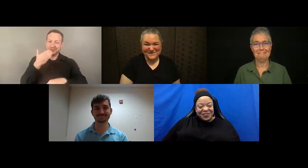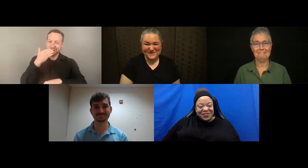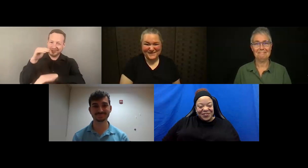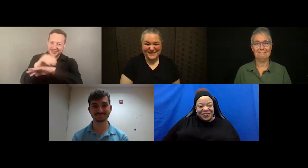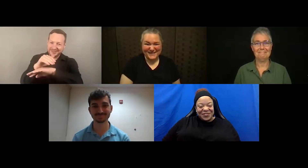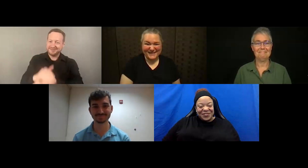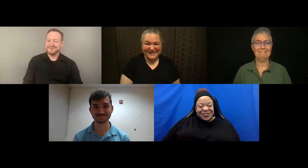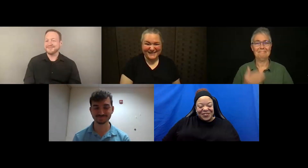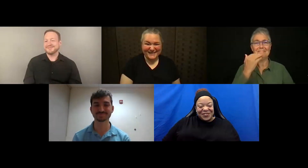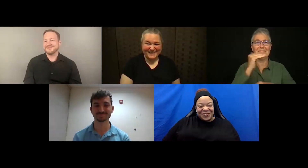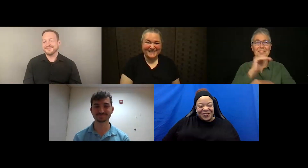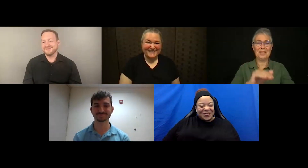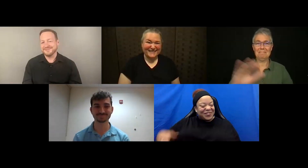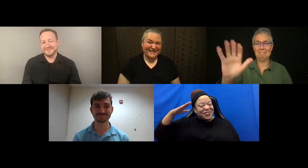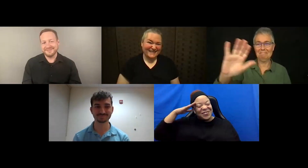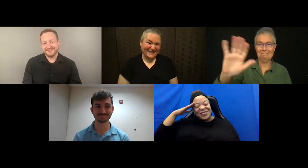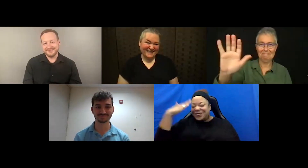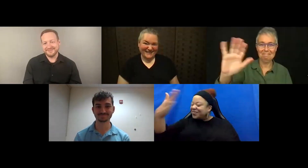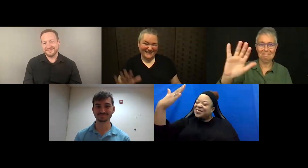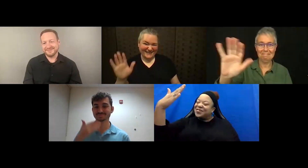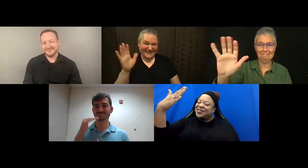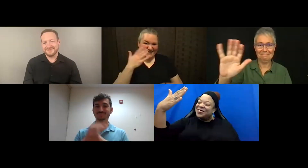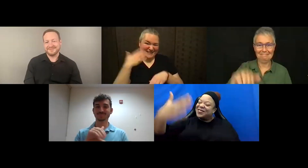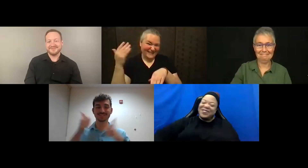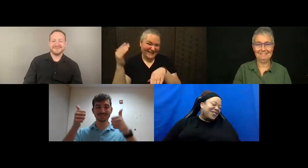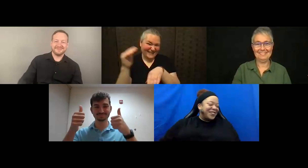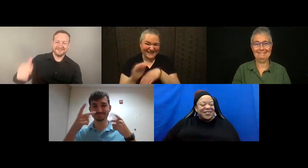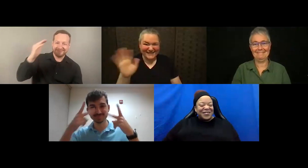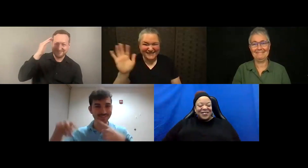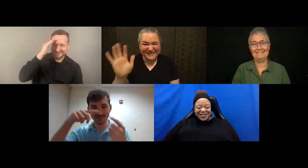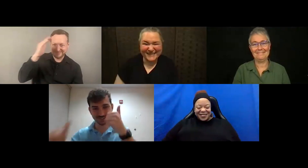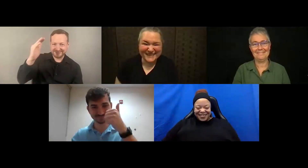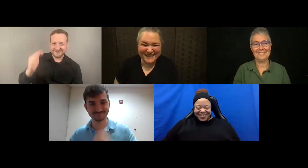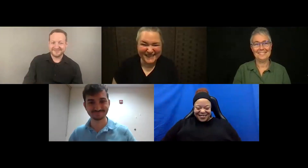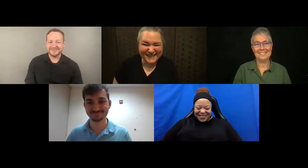Tim: Alright, wonderful. Have a good evening everybody. Erin, Jillian, Yoel: Good night! Signing off! Good night everyone.